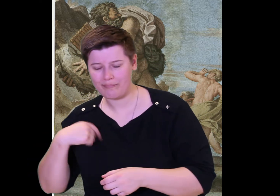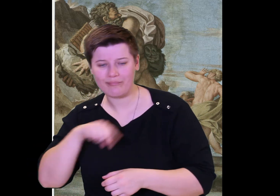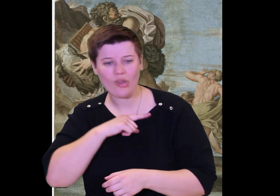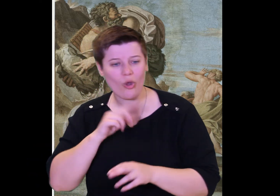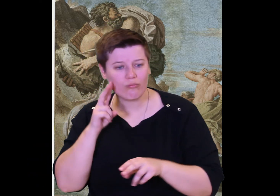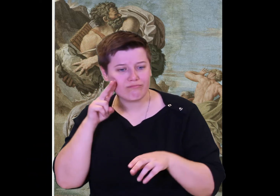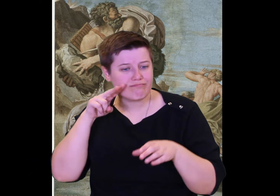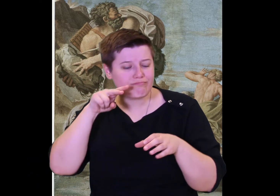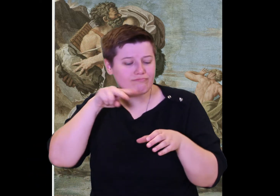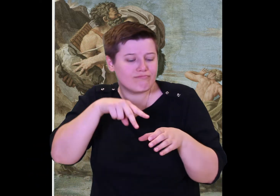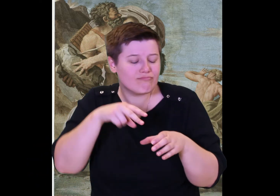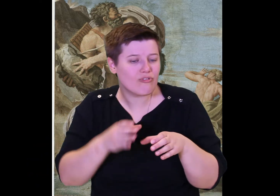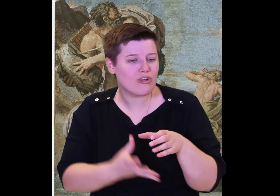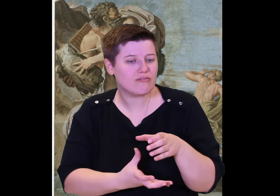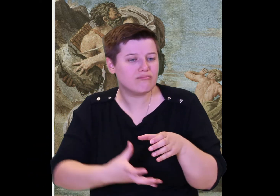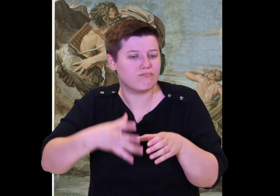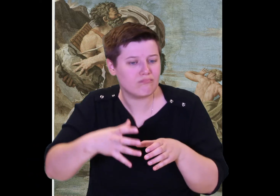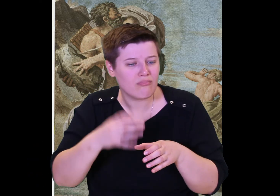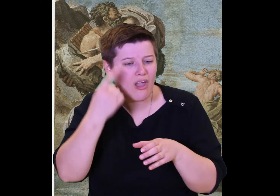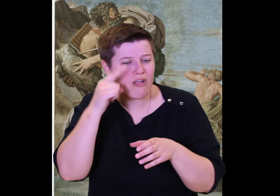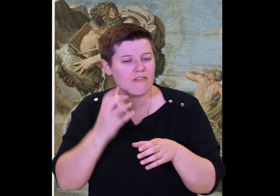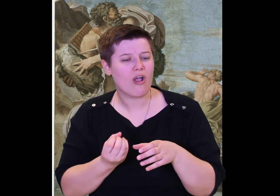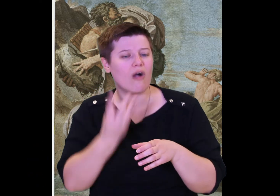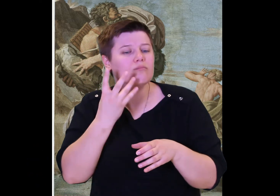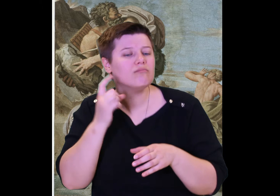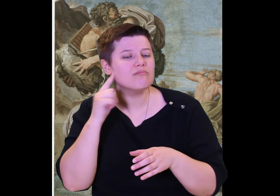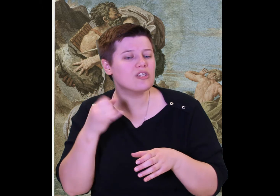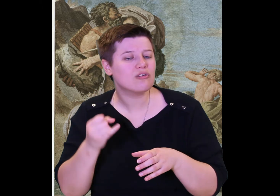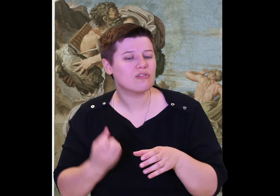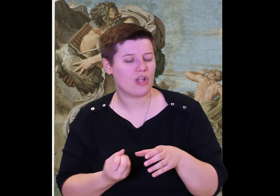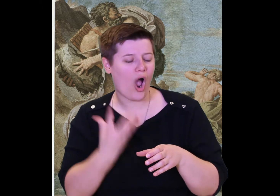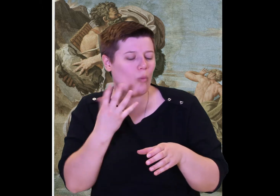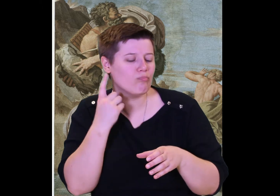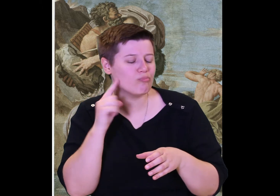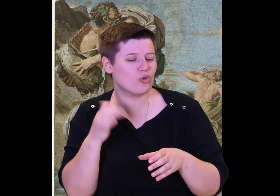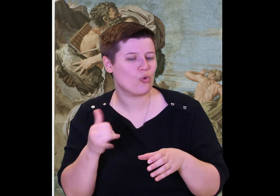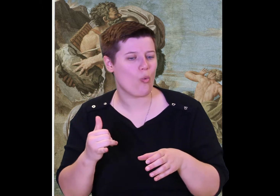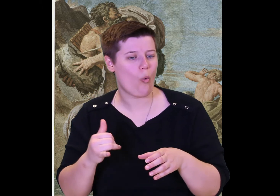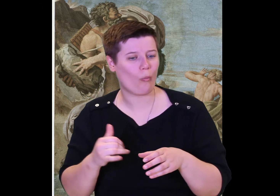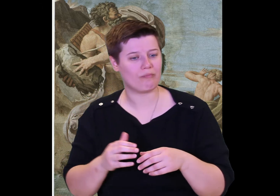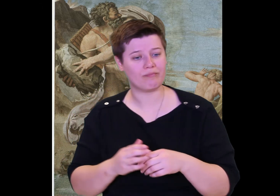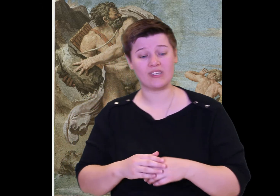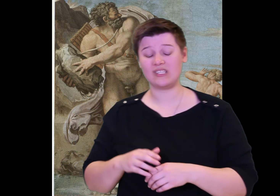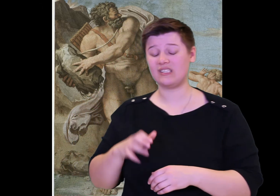So hurry, we should look in the bag and see how much is in there--how much silver,